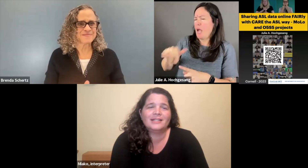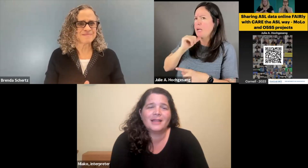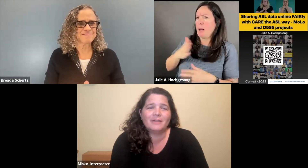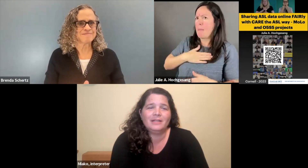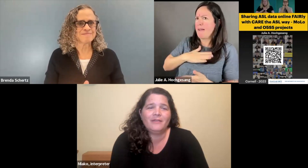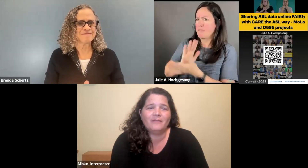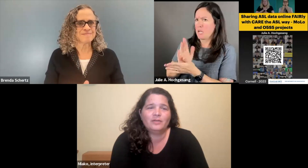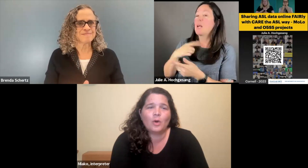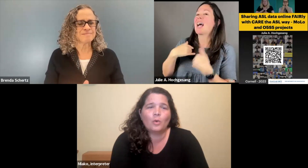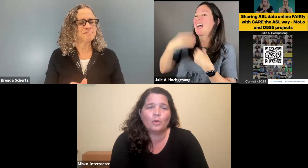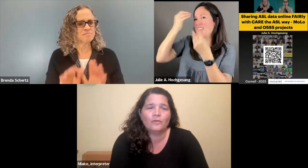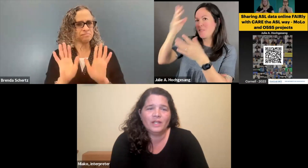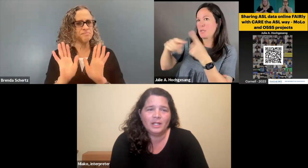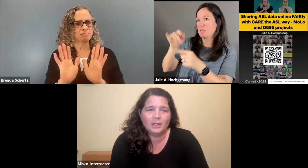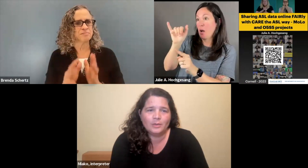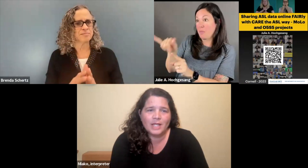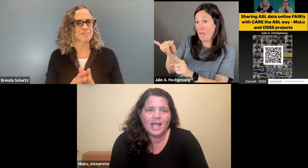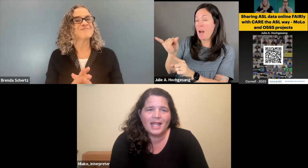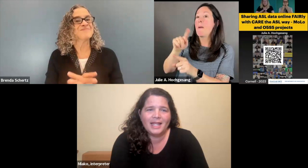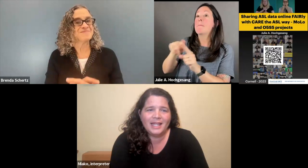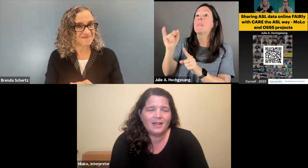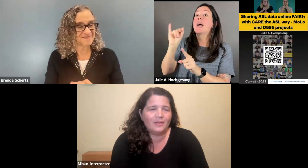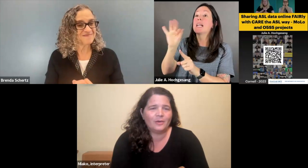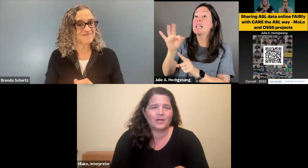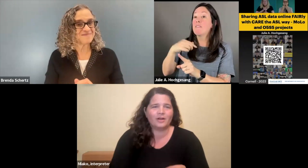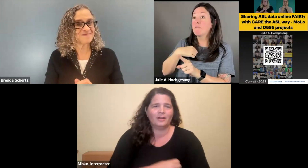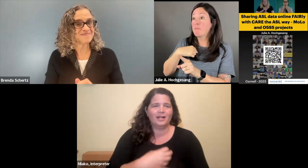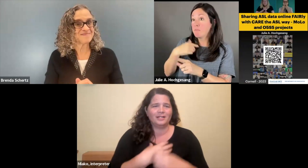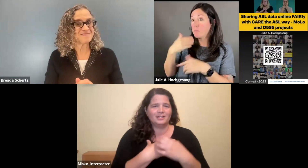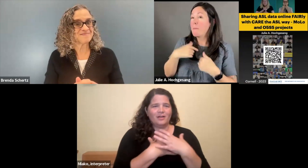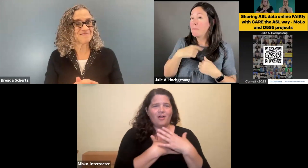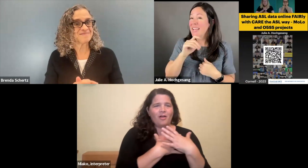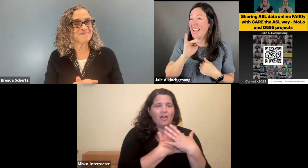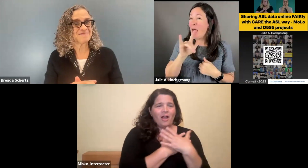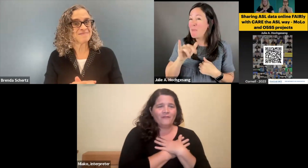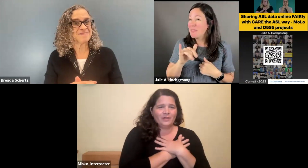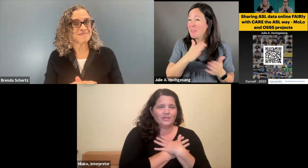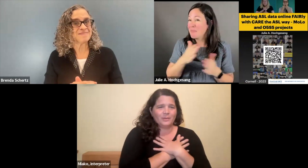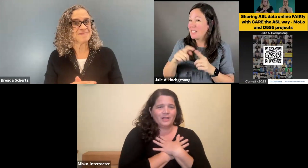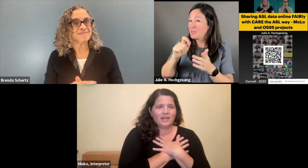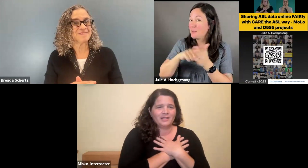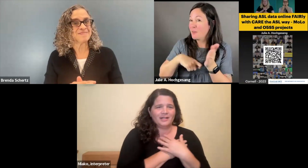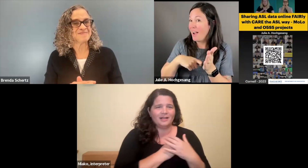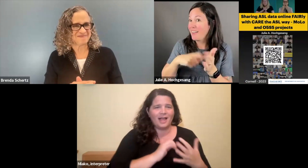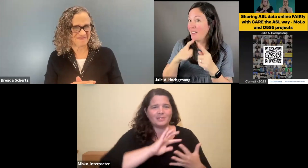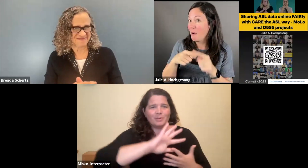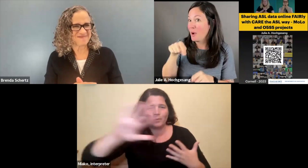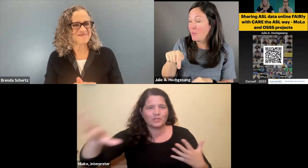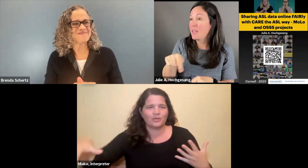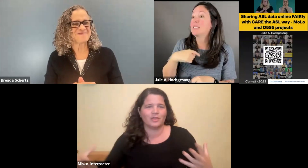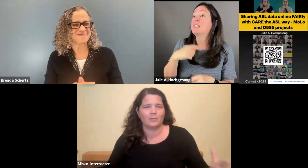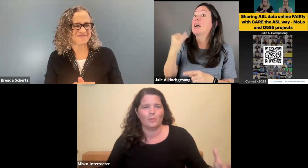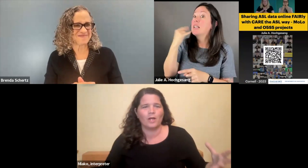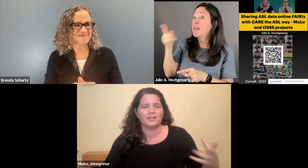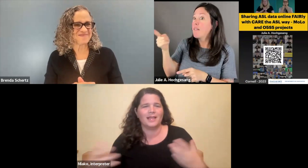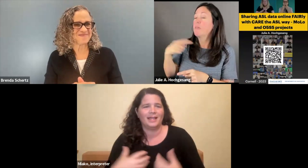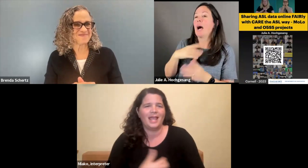75 Total videos and again those aren't and all our videos that we collected in class but those are the ones that came